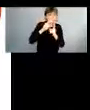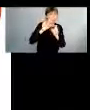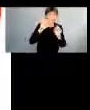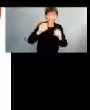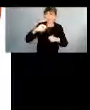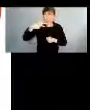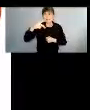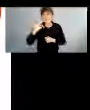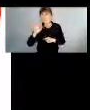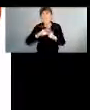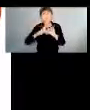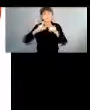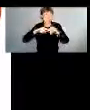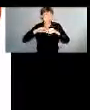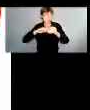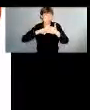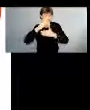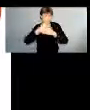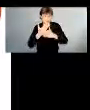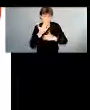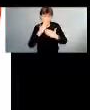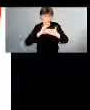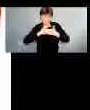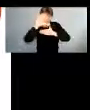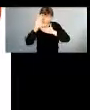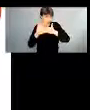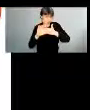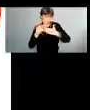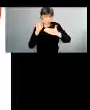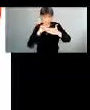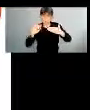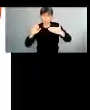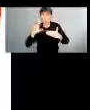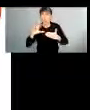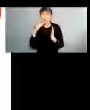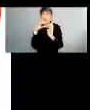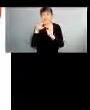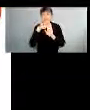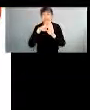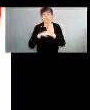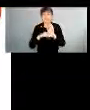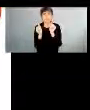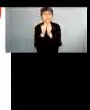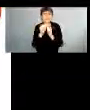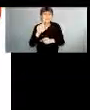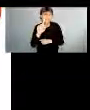might make sense to use a calendar format or a dated list (these are the things I need